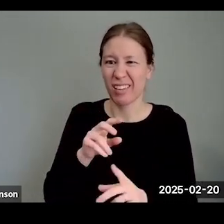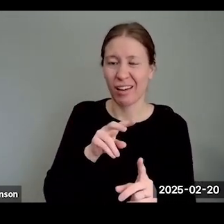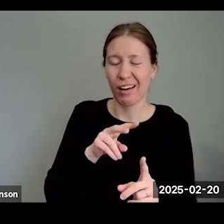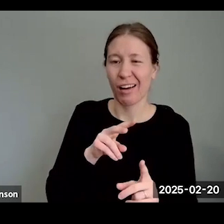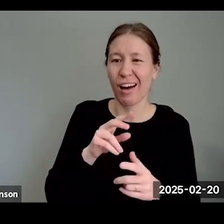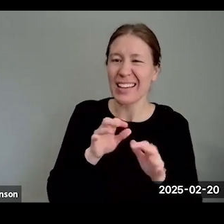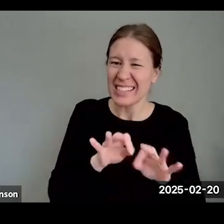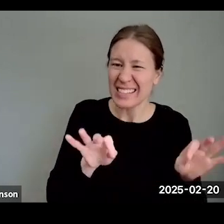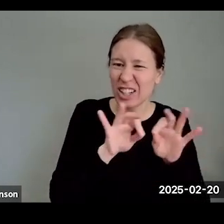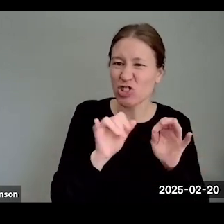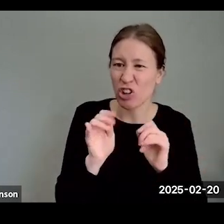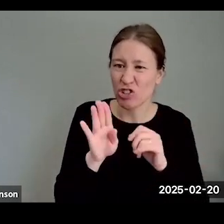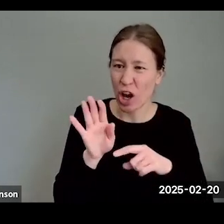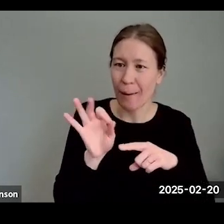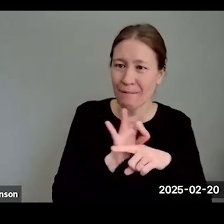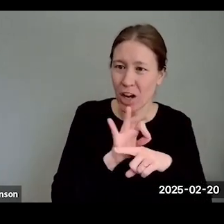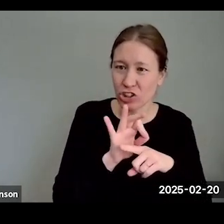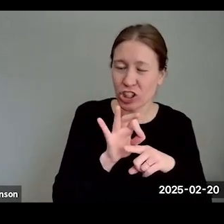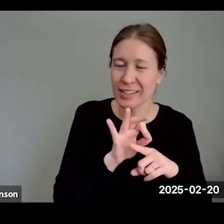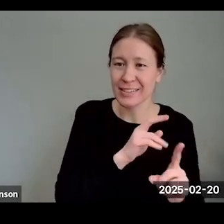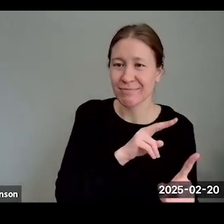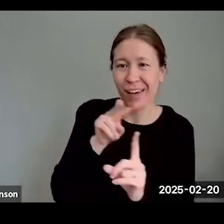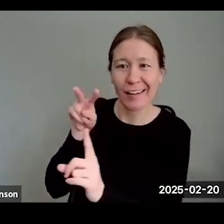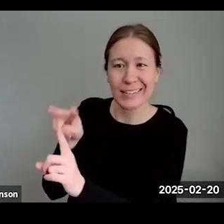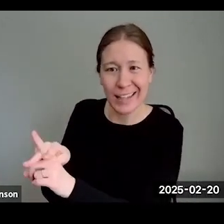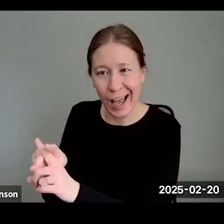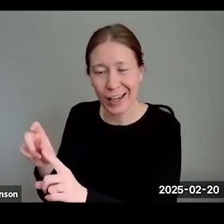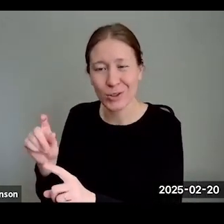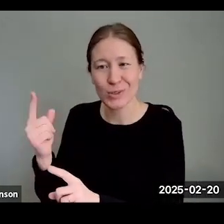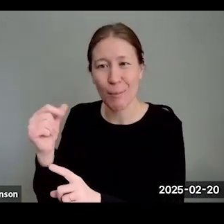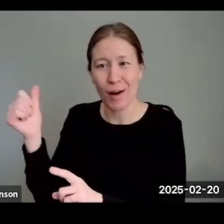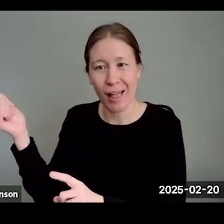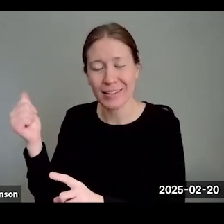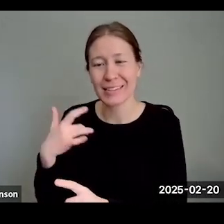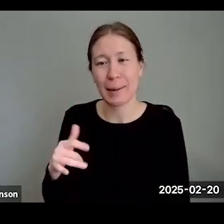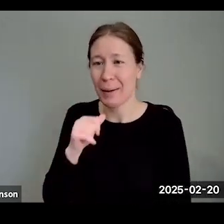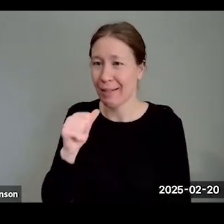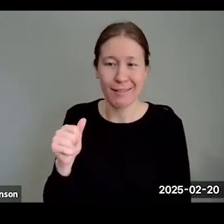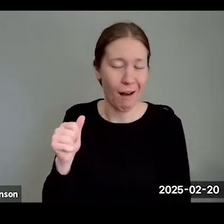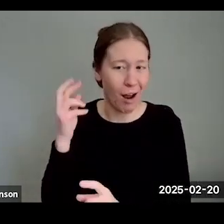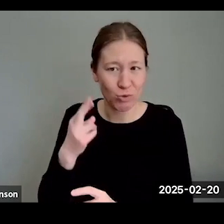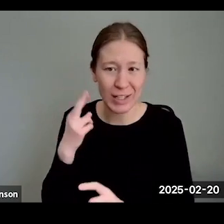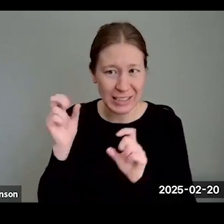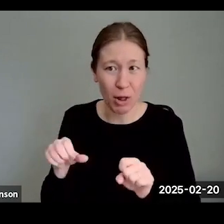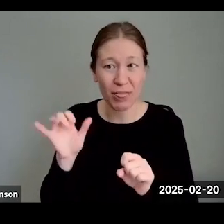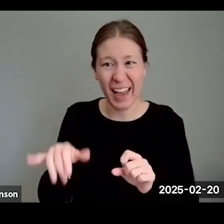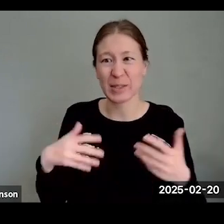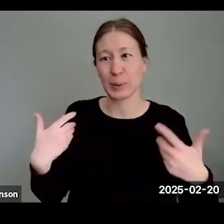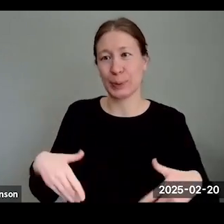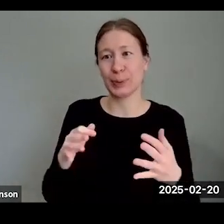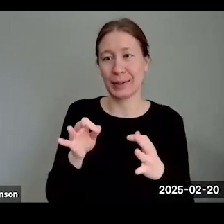is typically not going to be reasonable. That is a fundamental alteration of duties. And you all got that one correct.